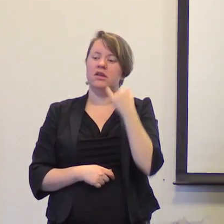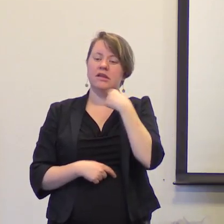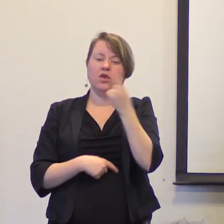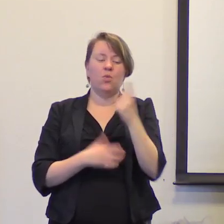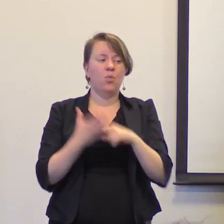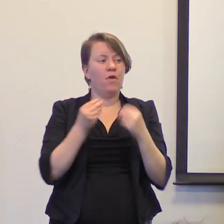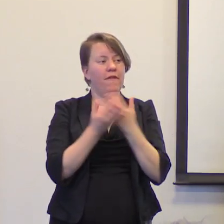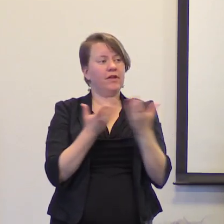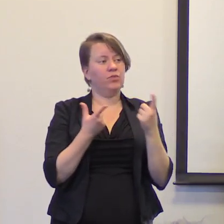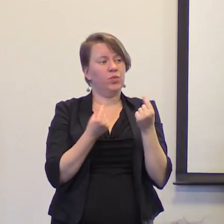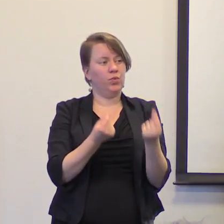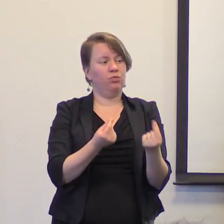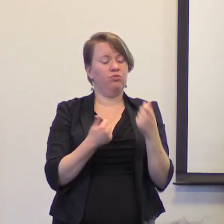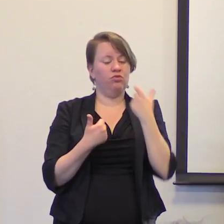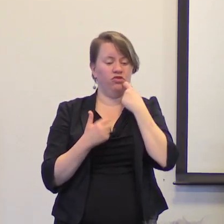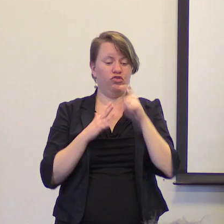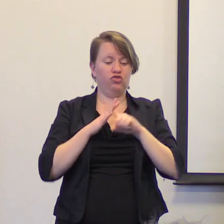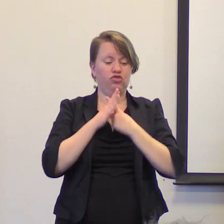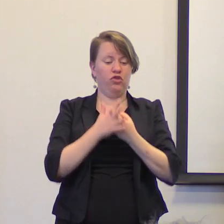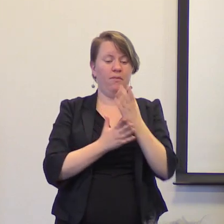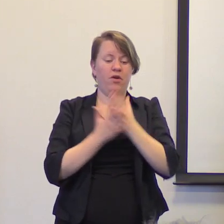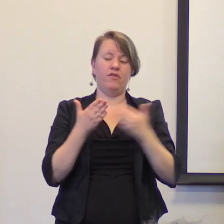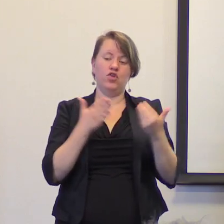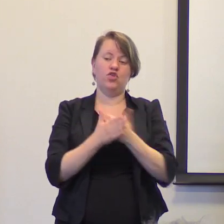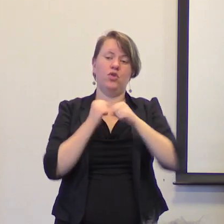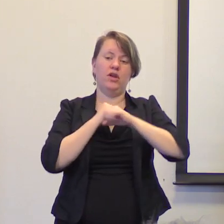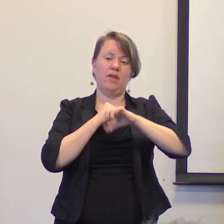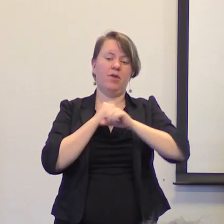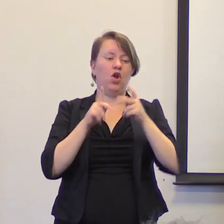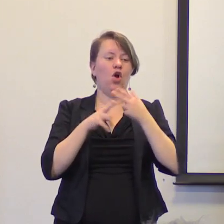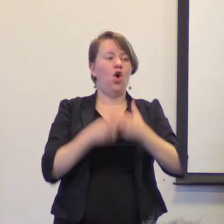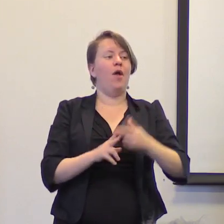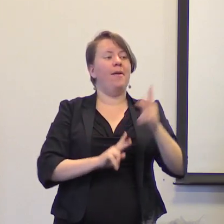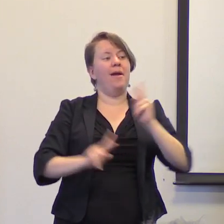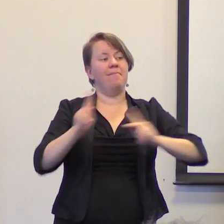We just started a part of a new campaign called People's Power.